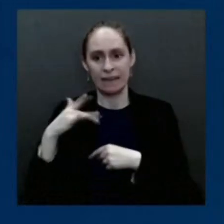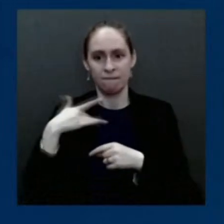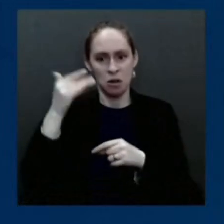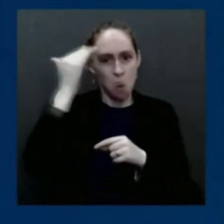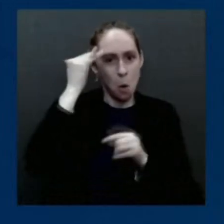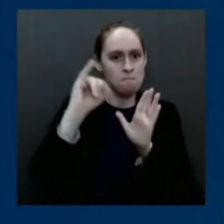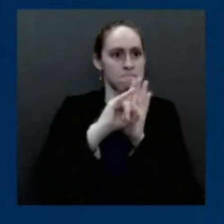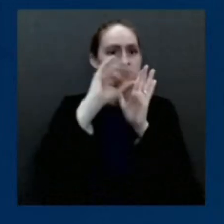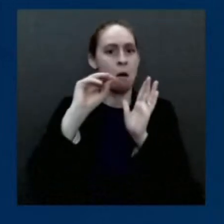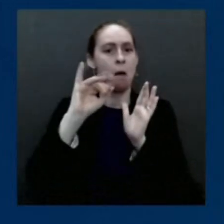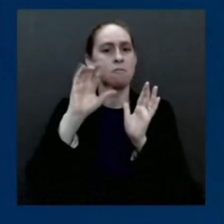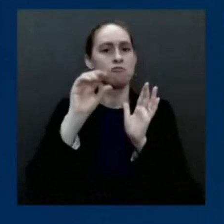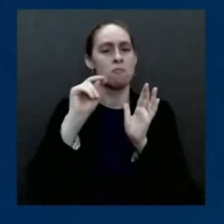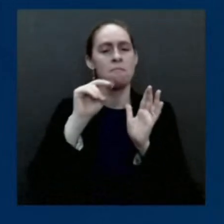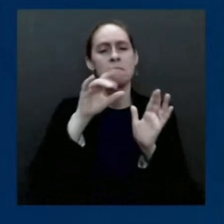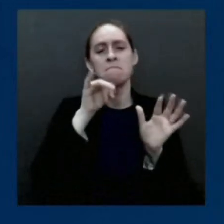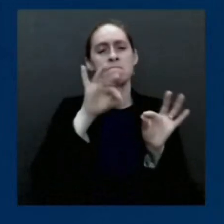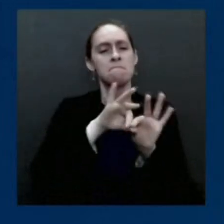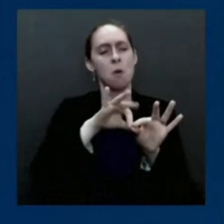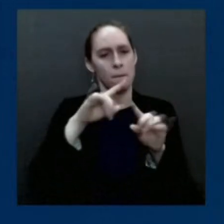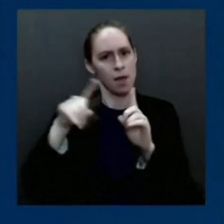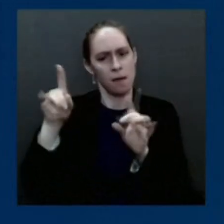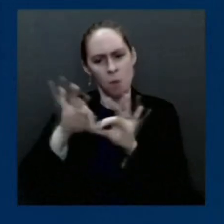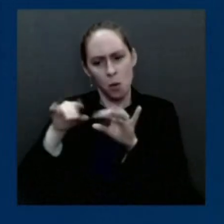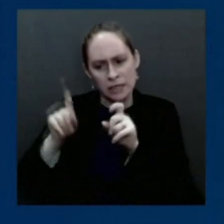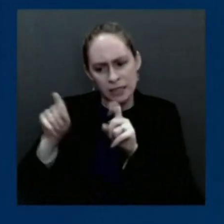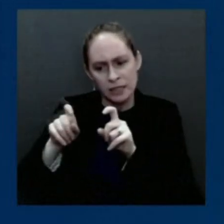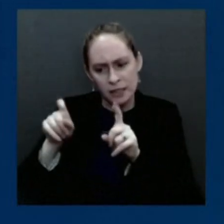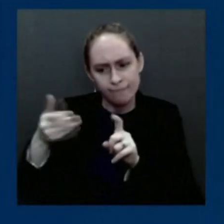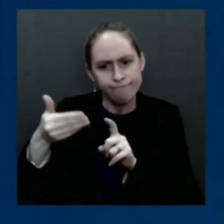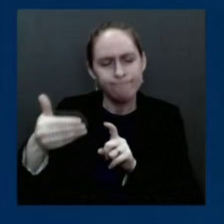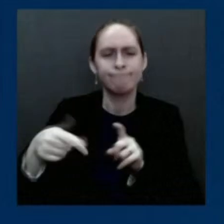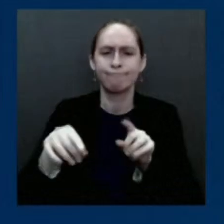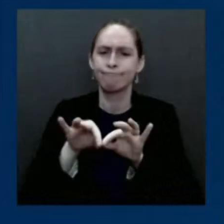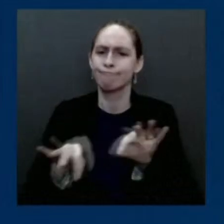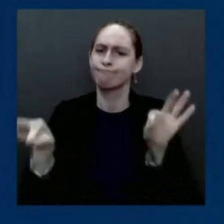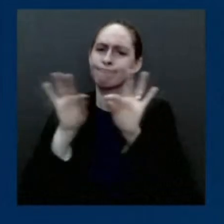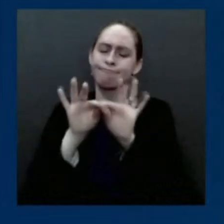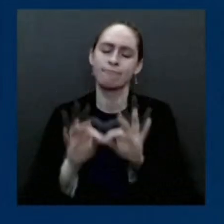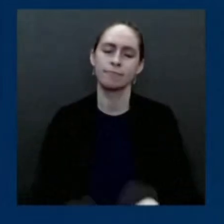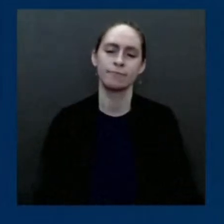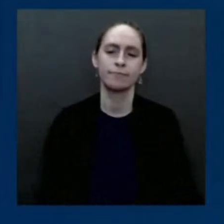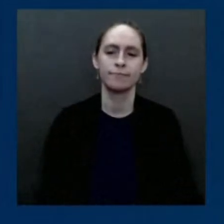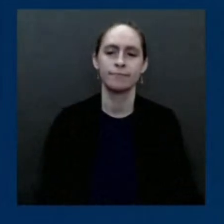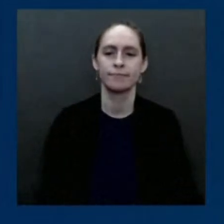IN TERMS OF SENSITIVITY. AND YOUR QUESTION ON